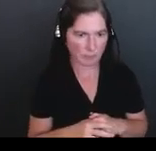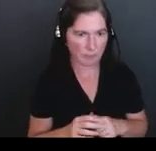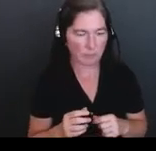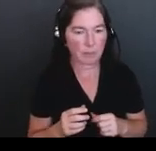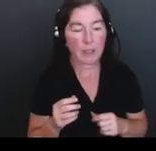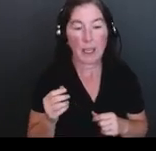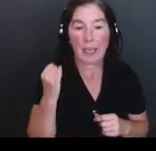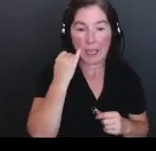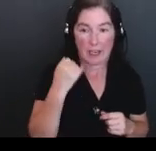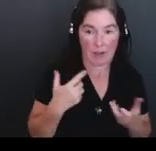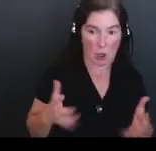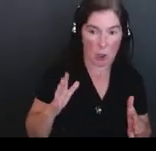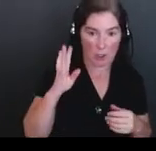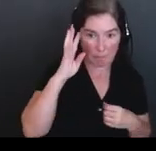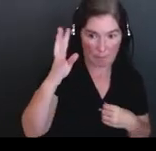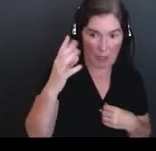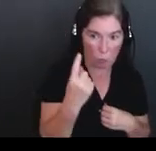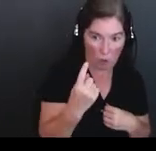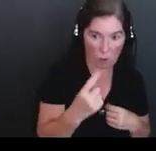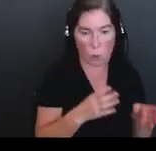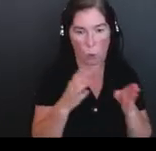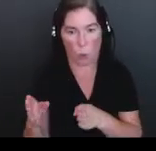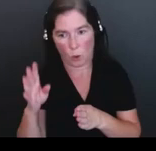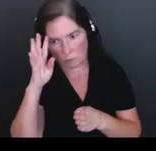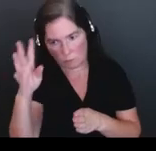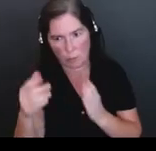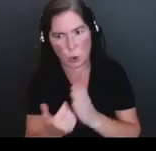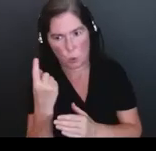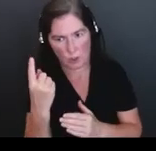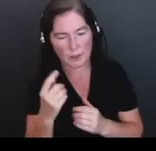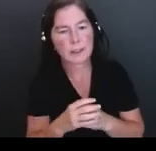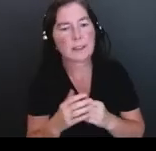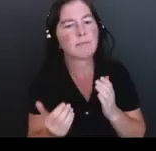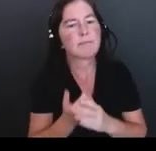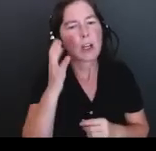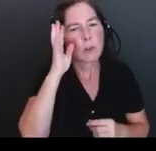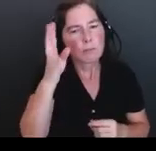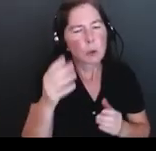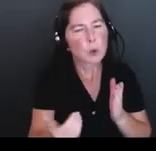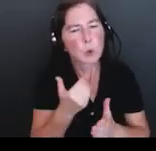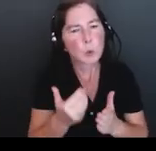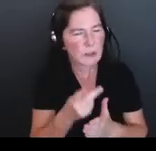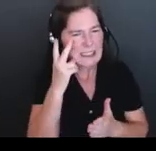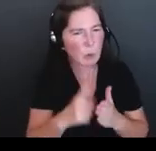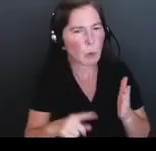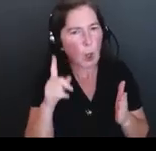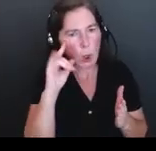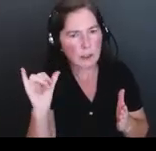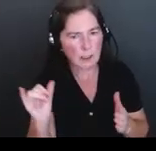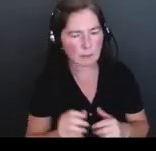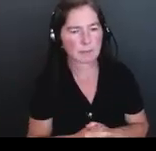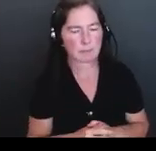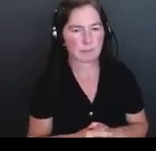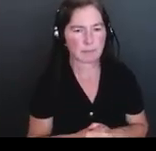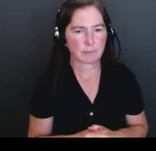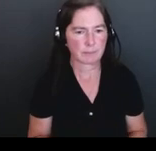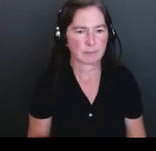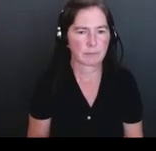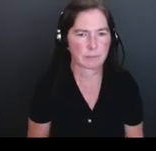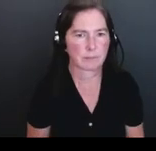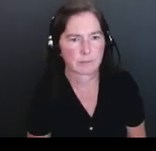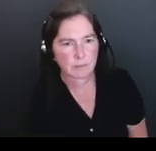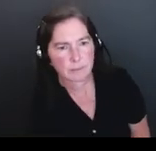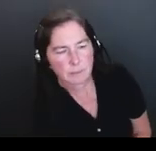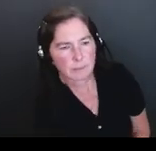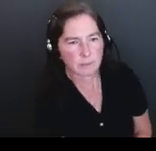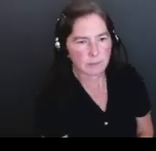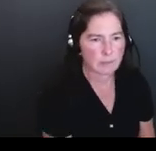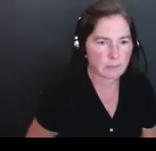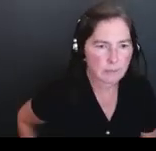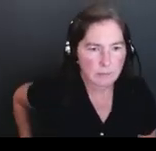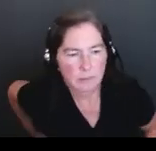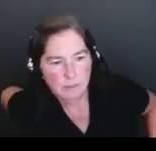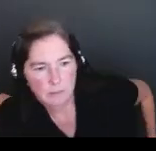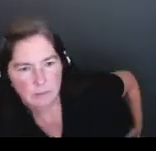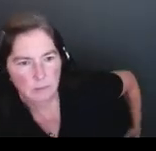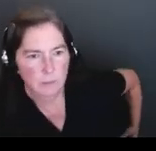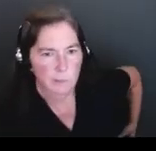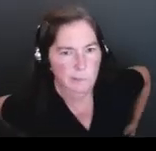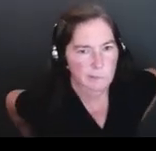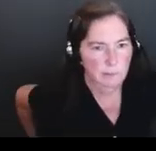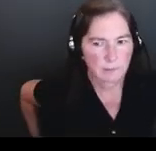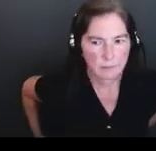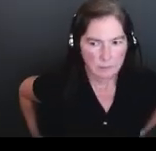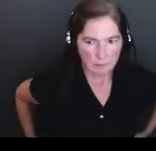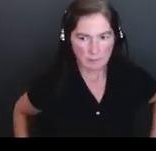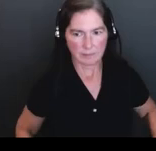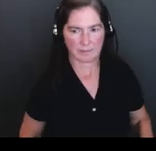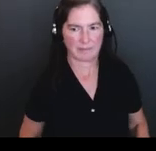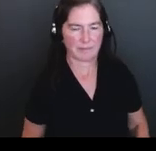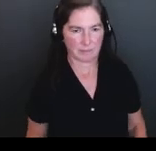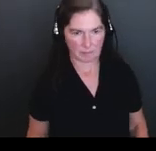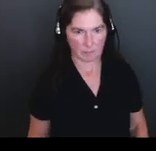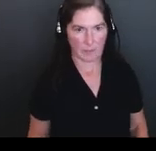a survey tool that it turns it into a quiz for you.